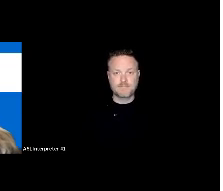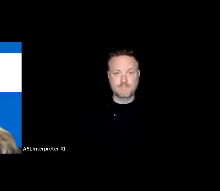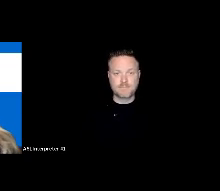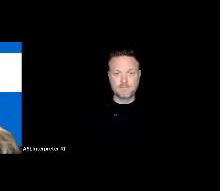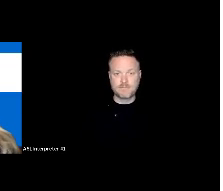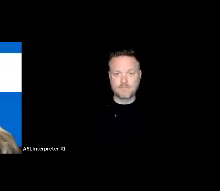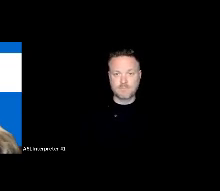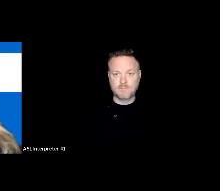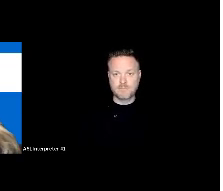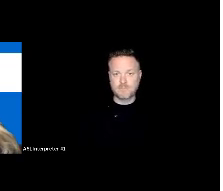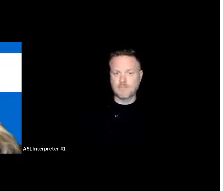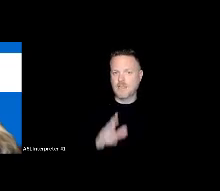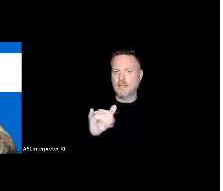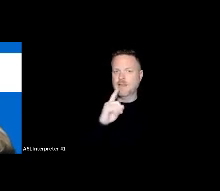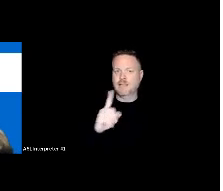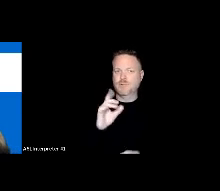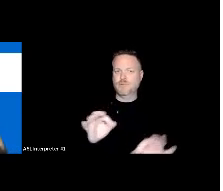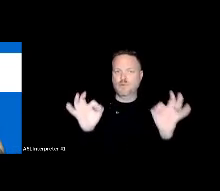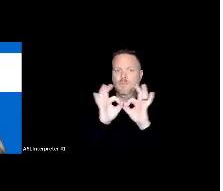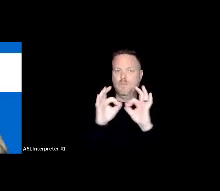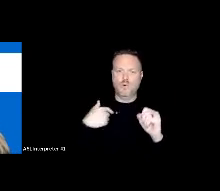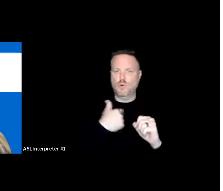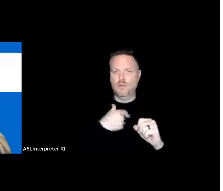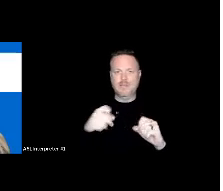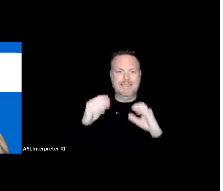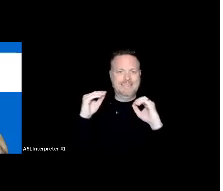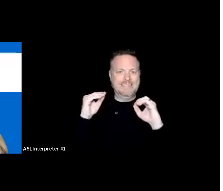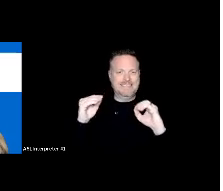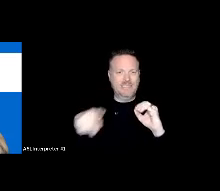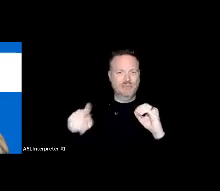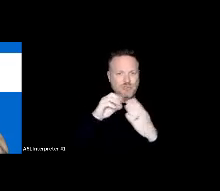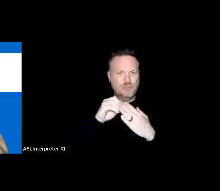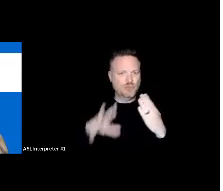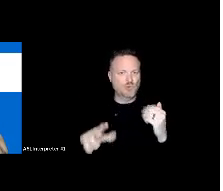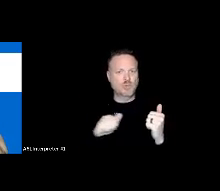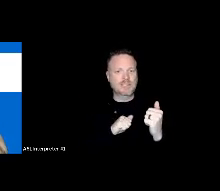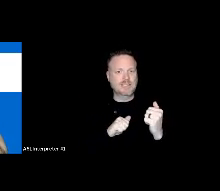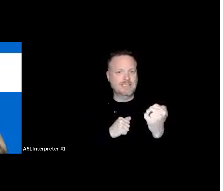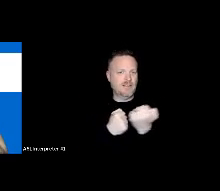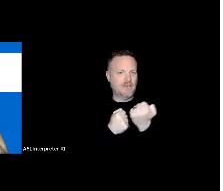Also, it is so important that we teach our students self advocacy skills. They should